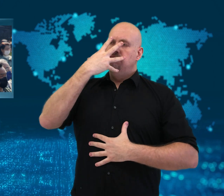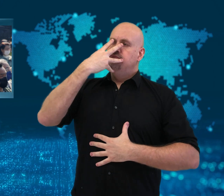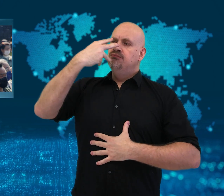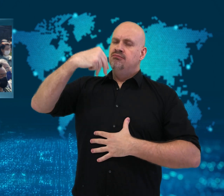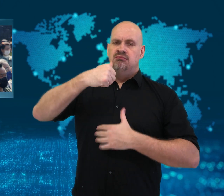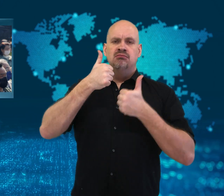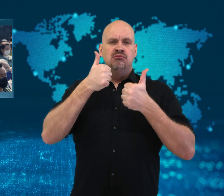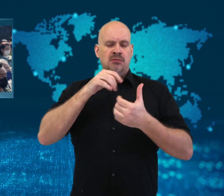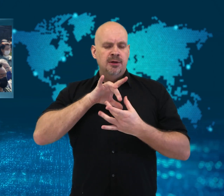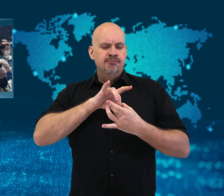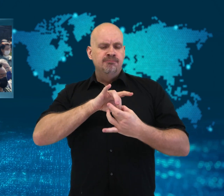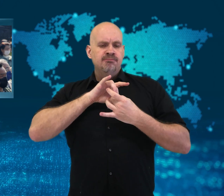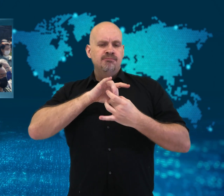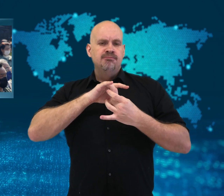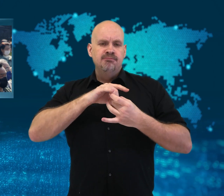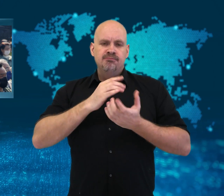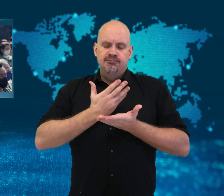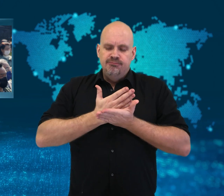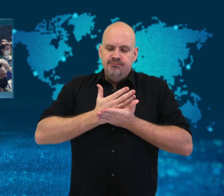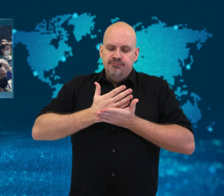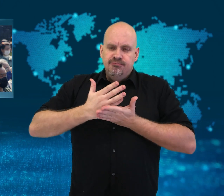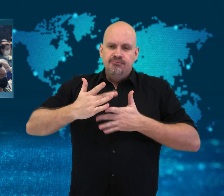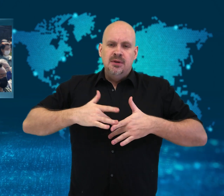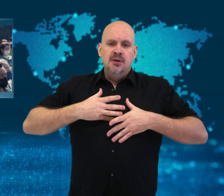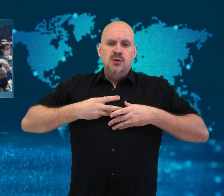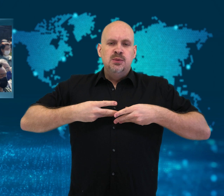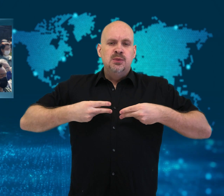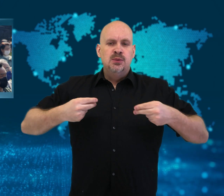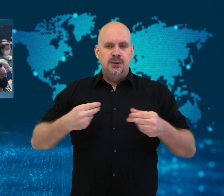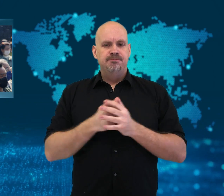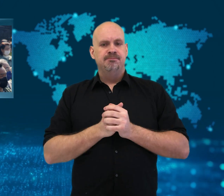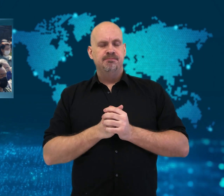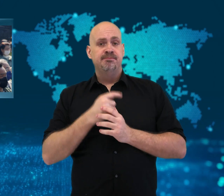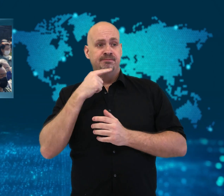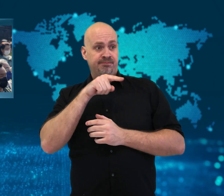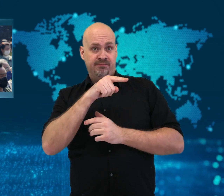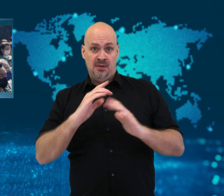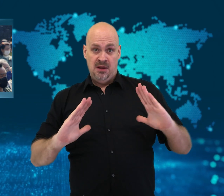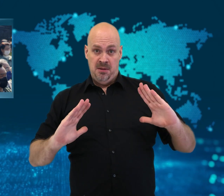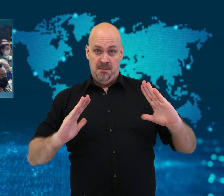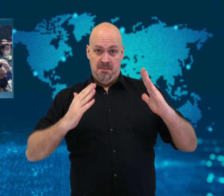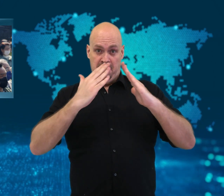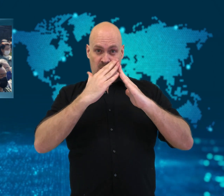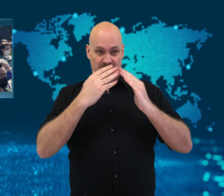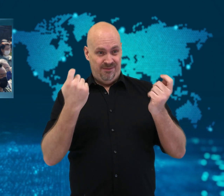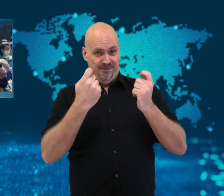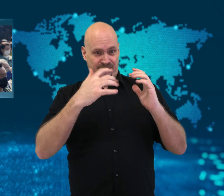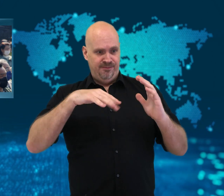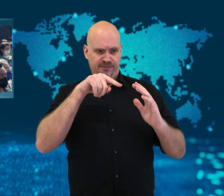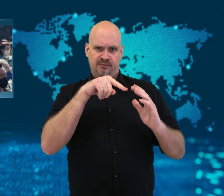prayers about plagues over the past 50 years. This year,